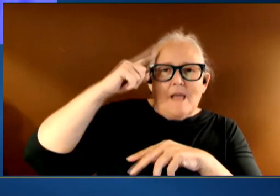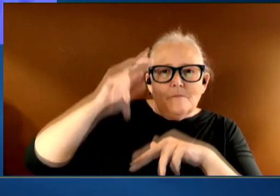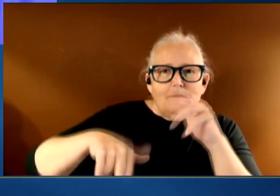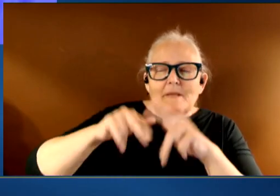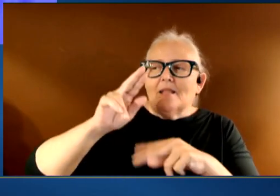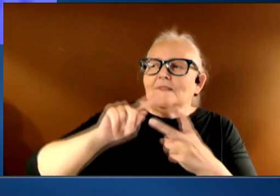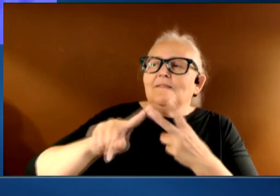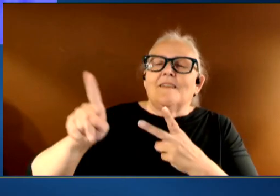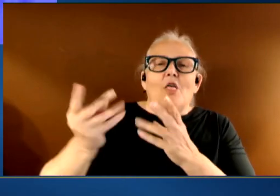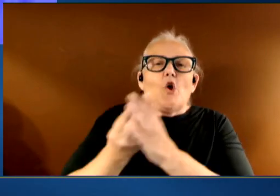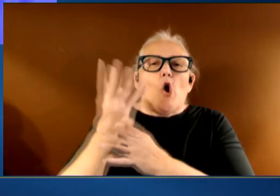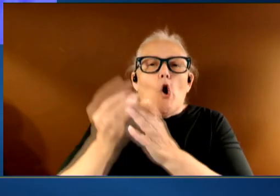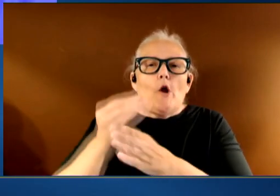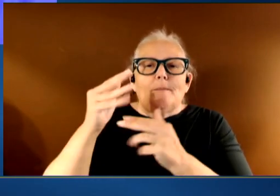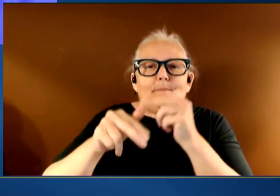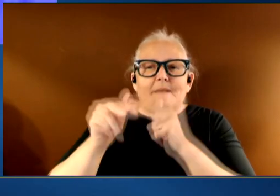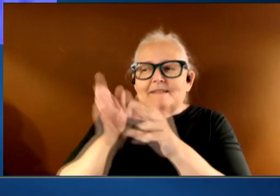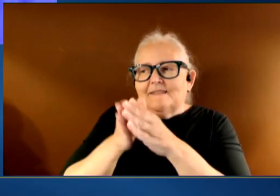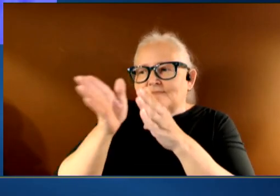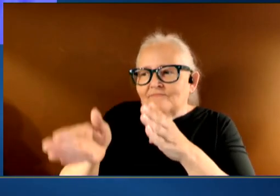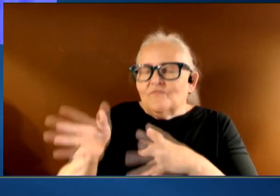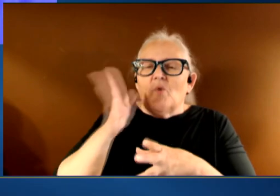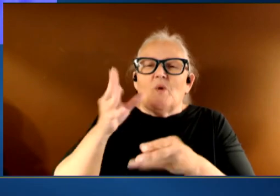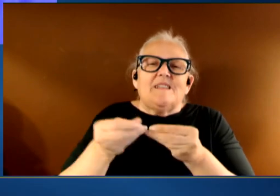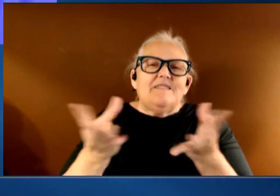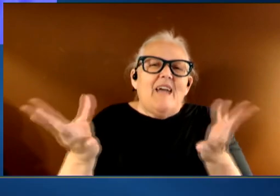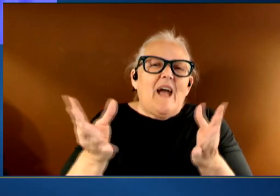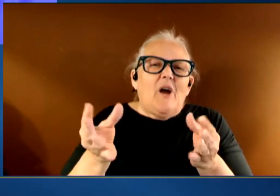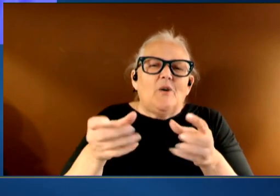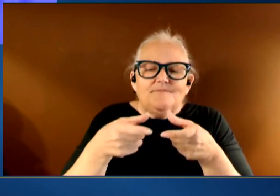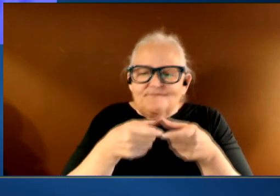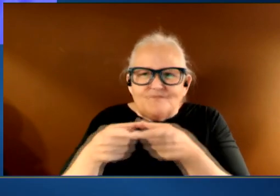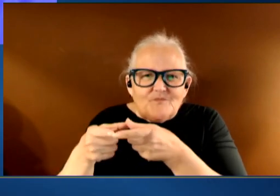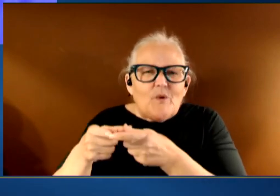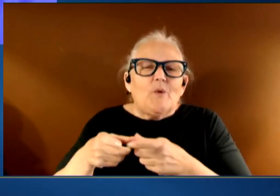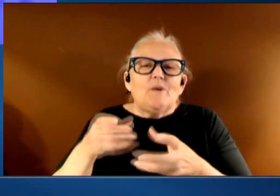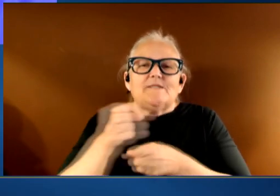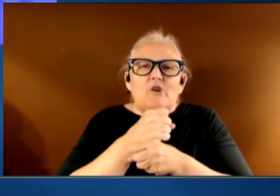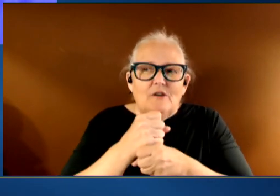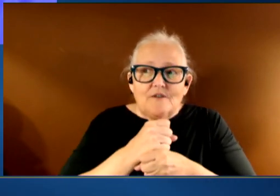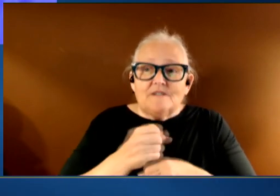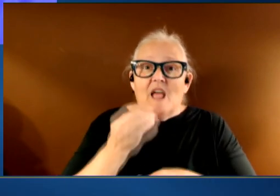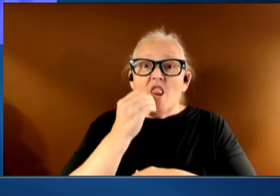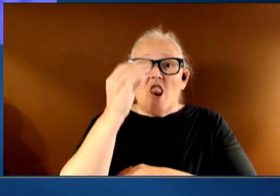be pastries and coffee there this morning, and at lunchtime, we have box lunches for everybody,